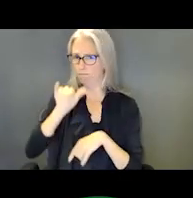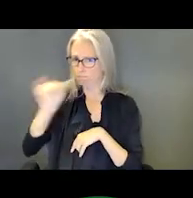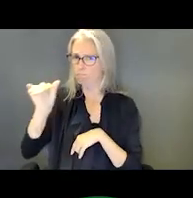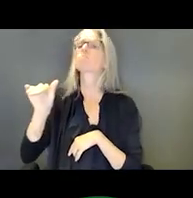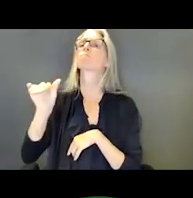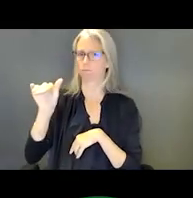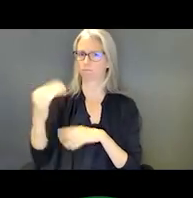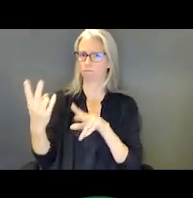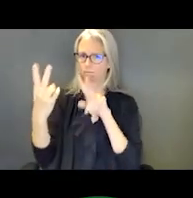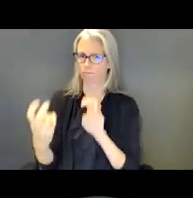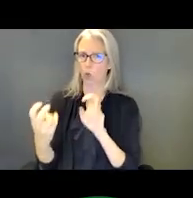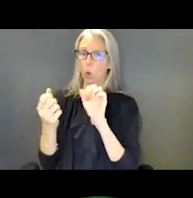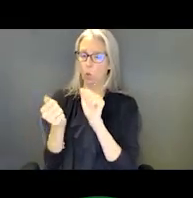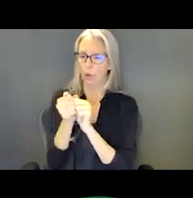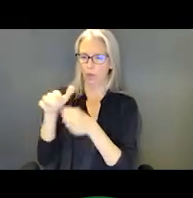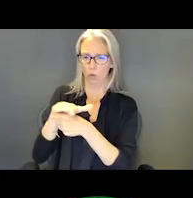from the Rocky Mountain National Park District area down in southeastern British Columbia.